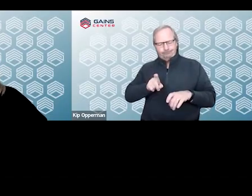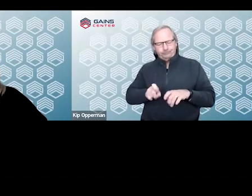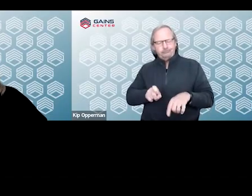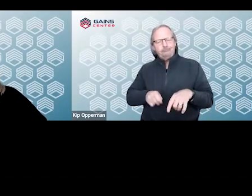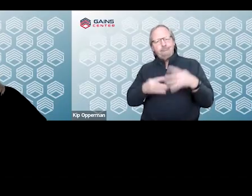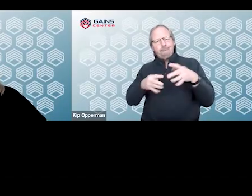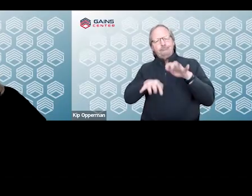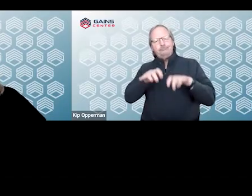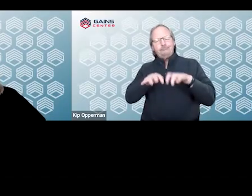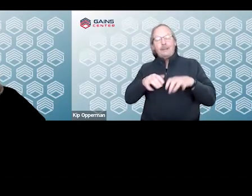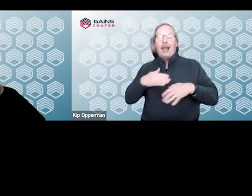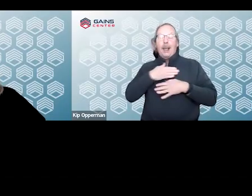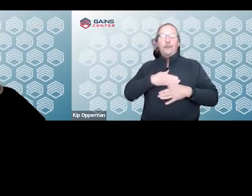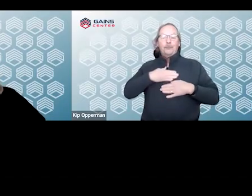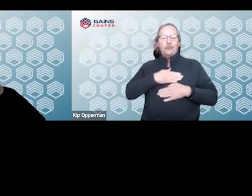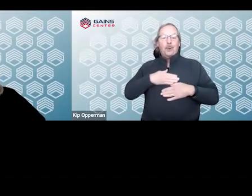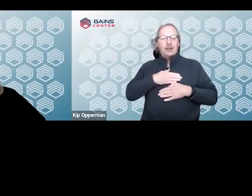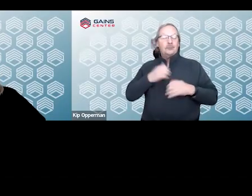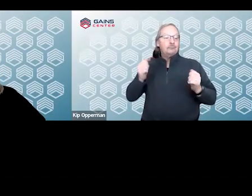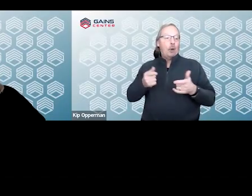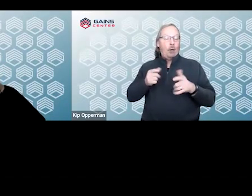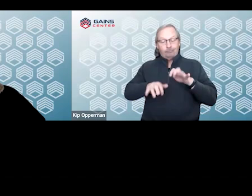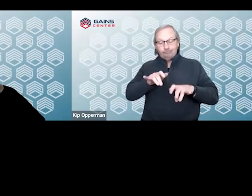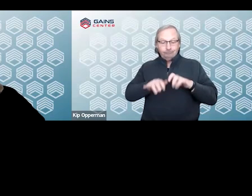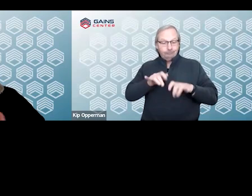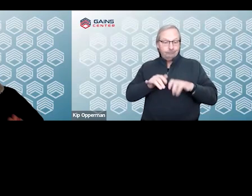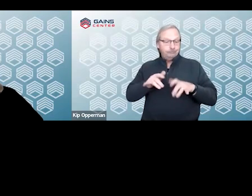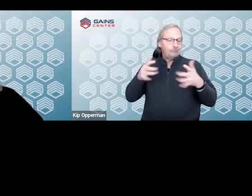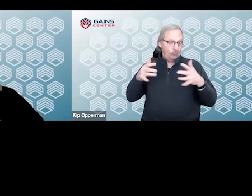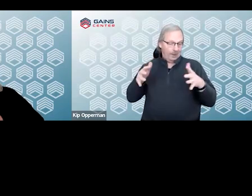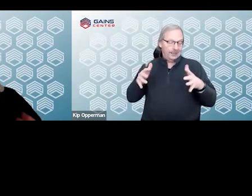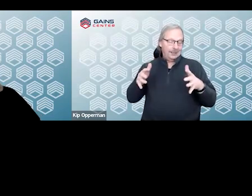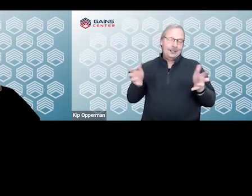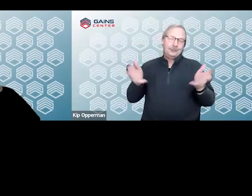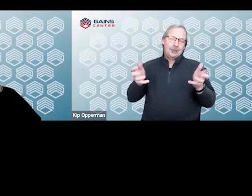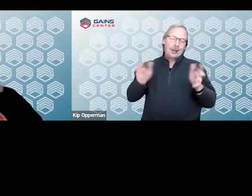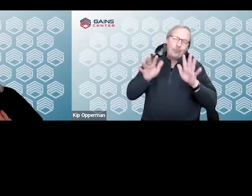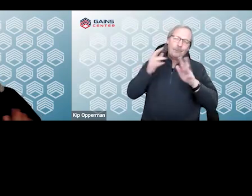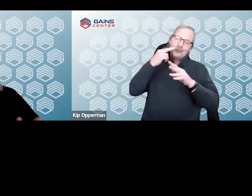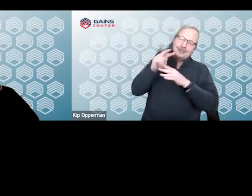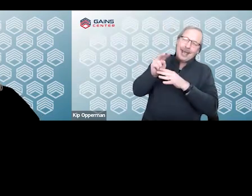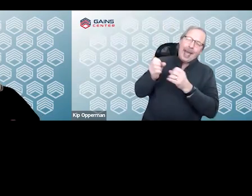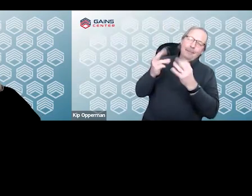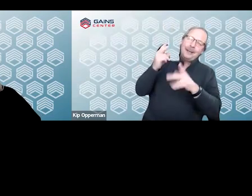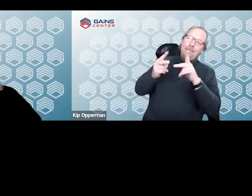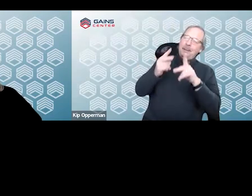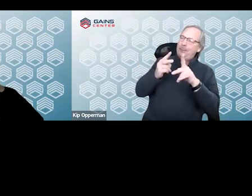Really appreciate everyone chiming in already in the chat. It's just wonderful to see how many folks are joining from across the country.